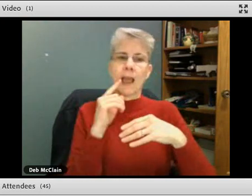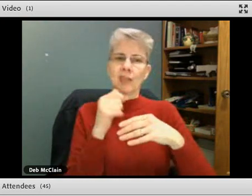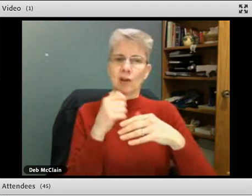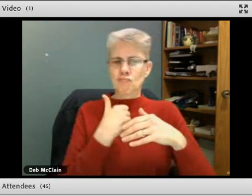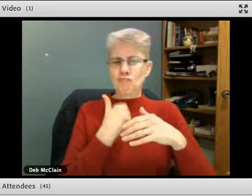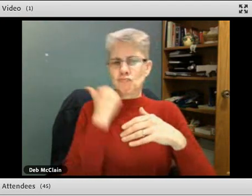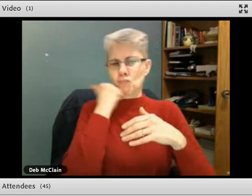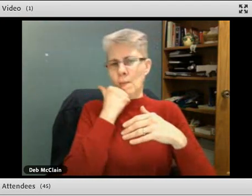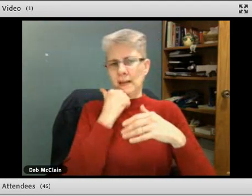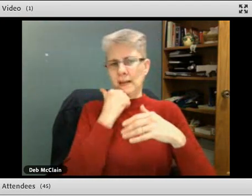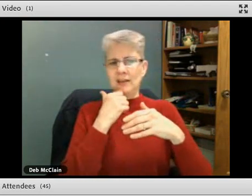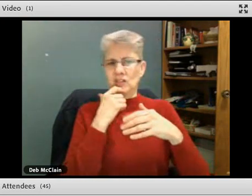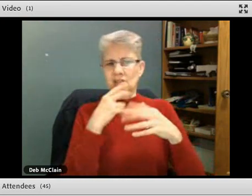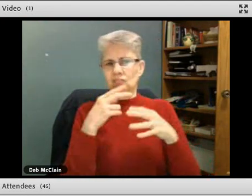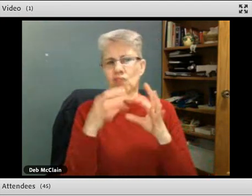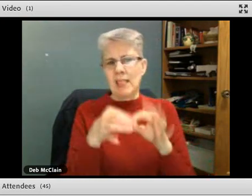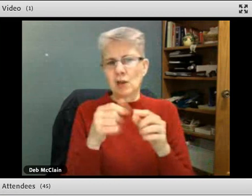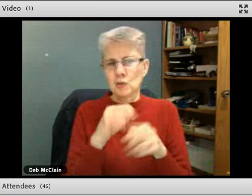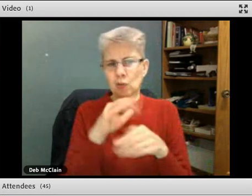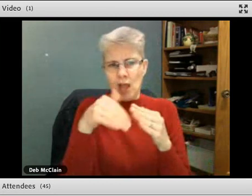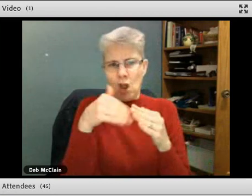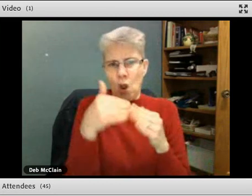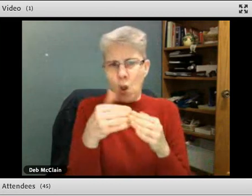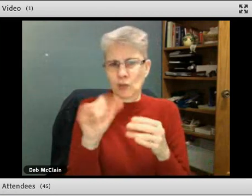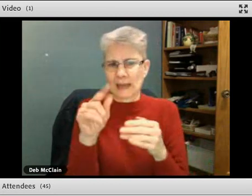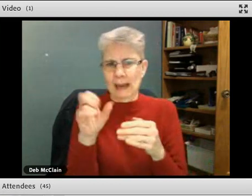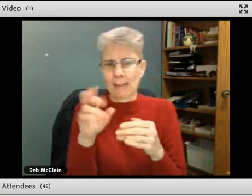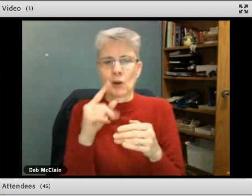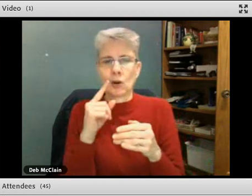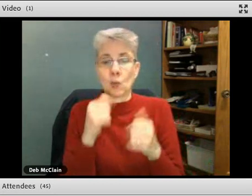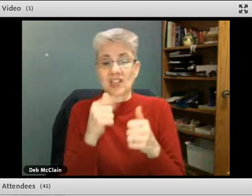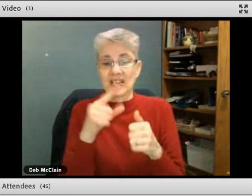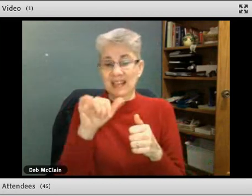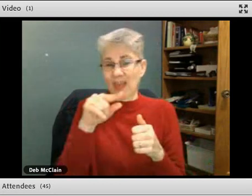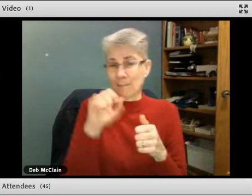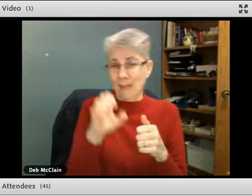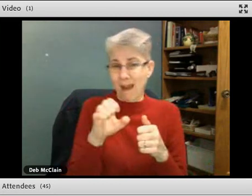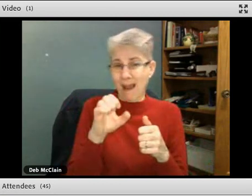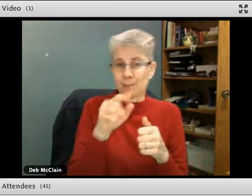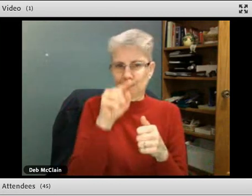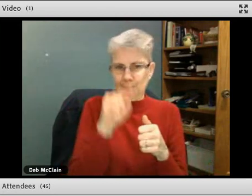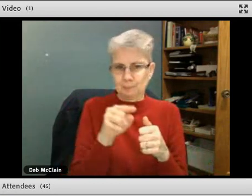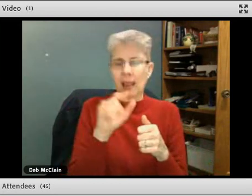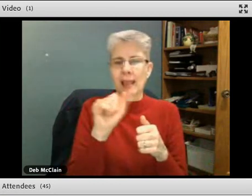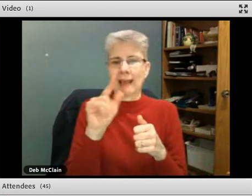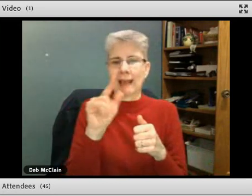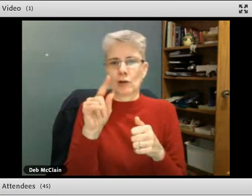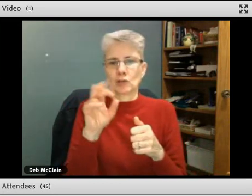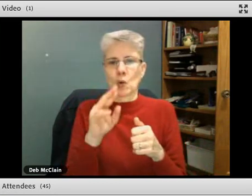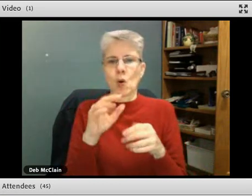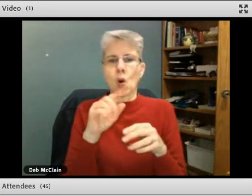which is the pipe character or the subfield code. They're usually referring to that whole subfield. So, this would be --